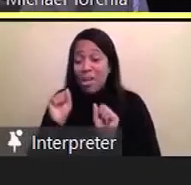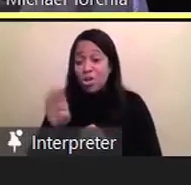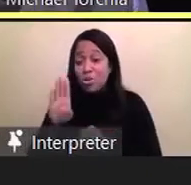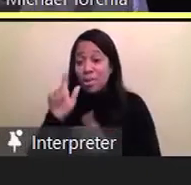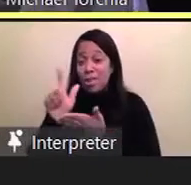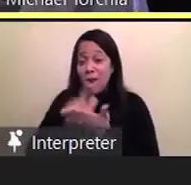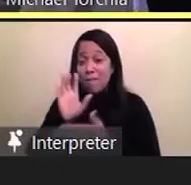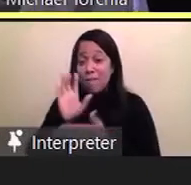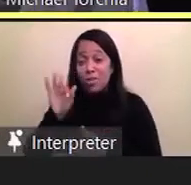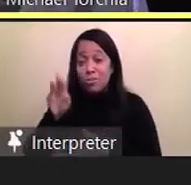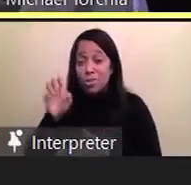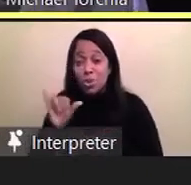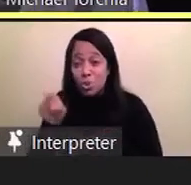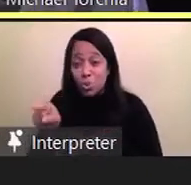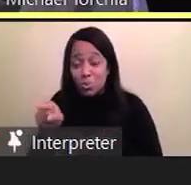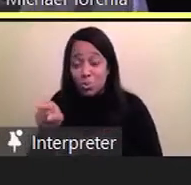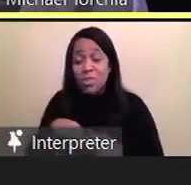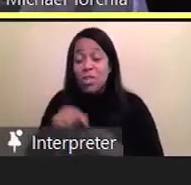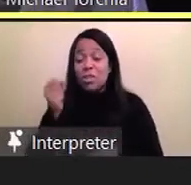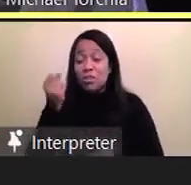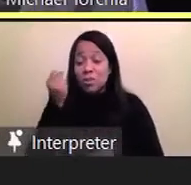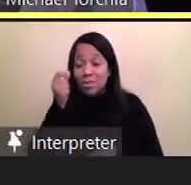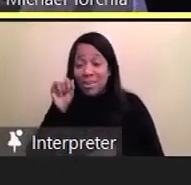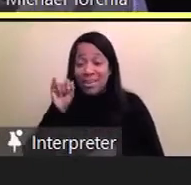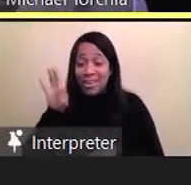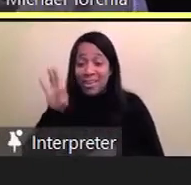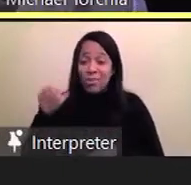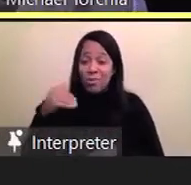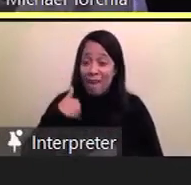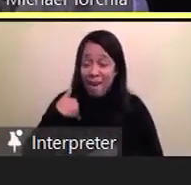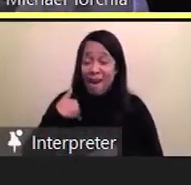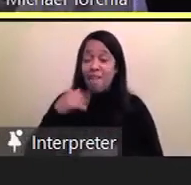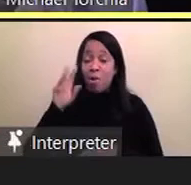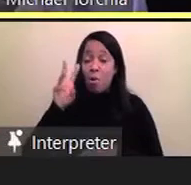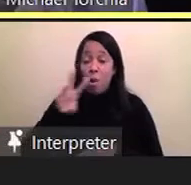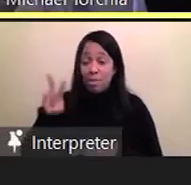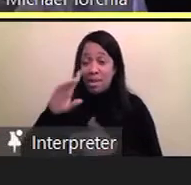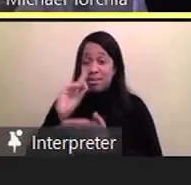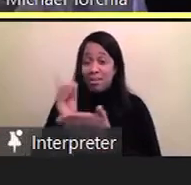So anyone who has a website that is designed for the public to view--